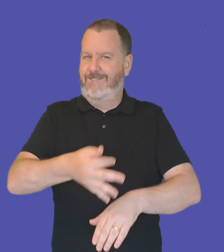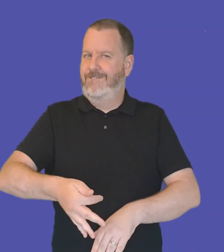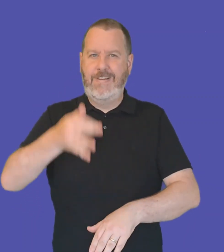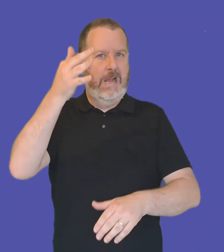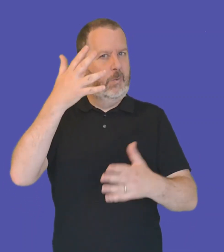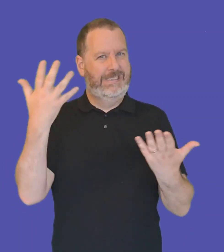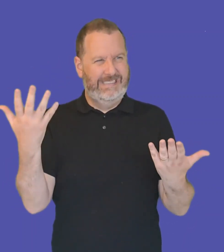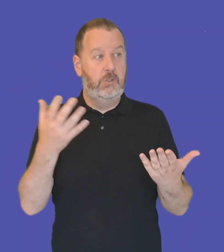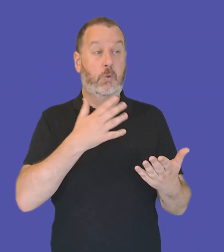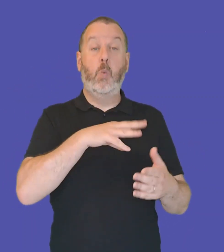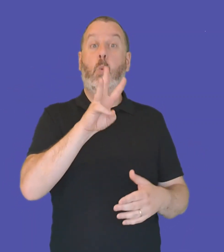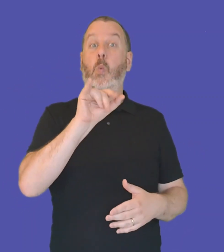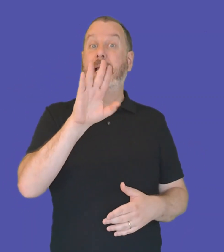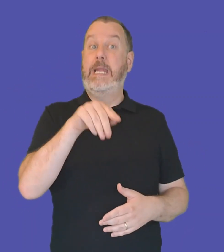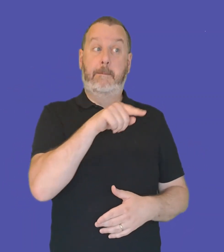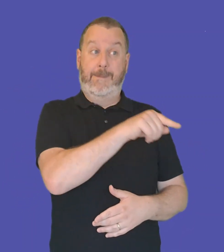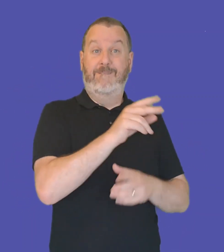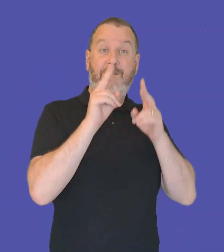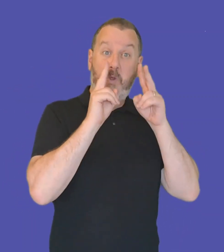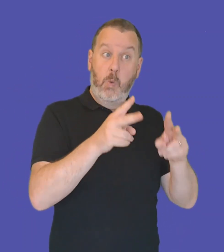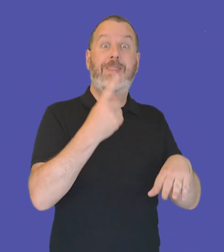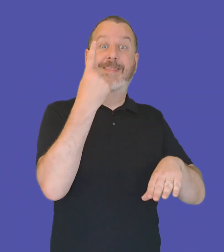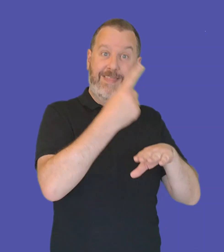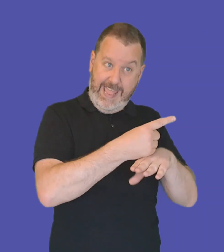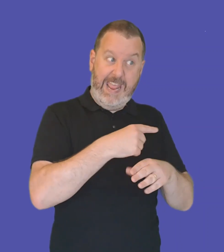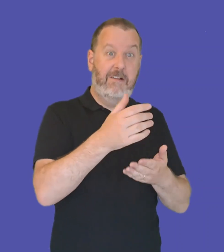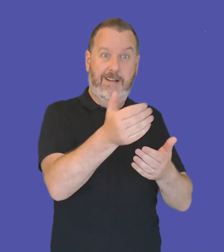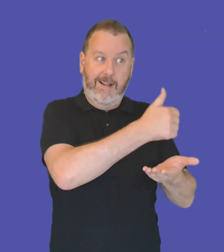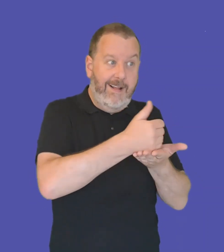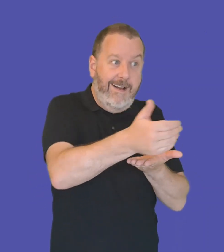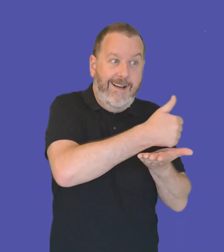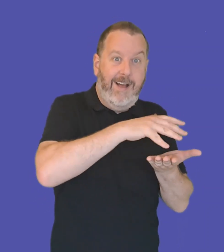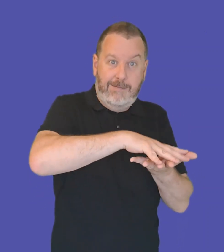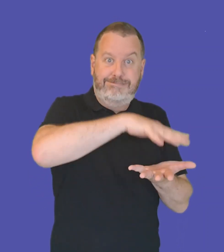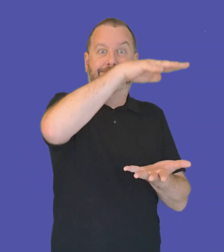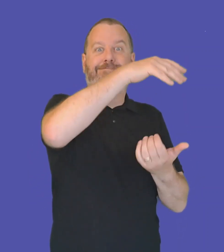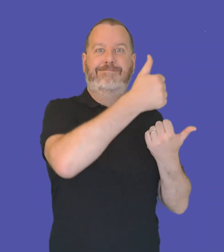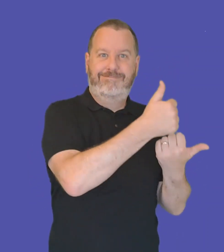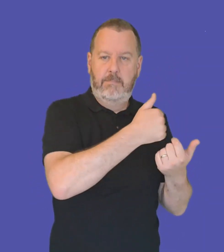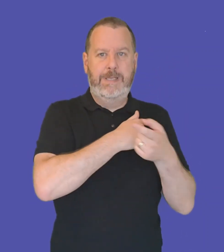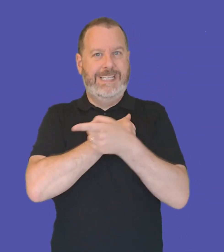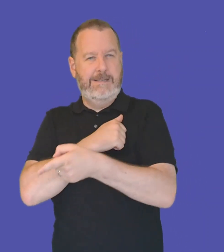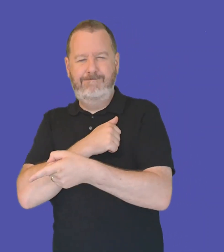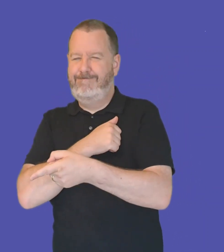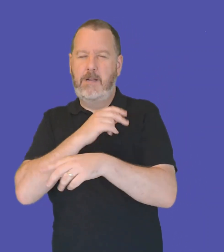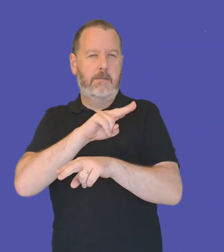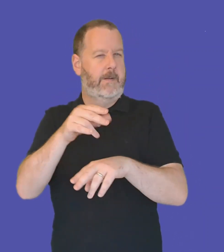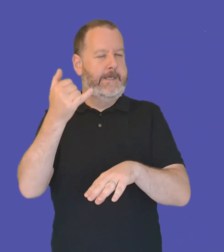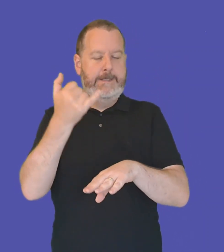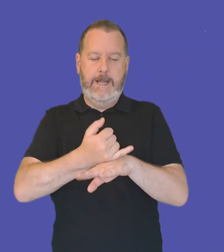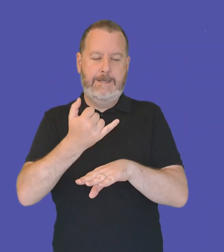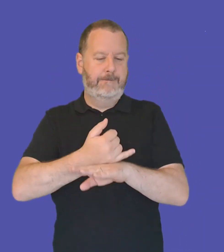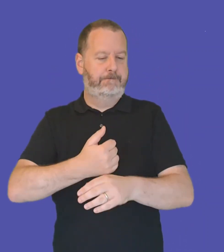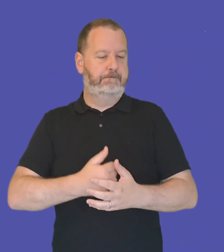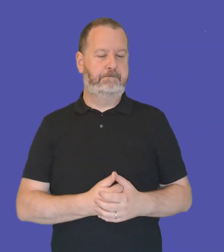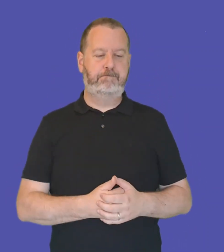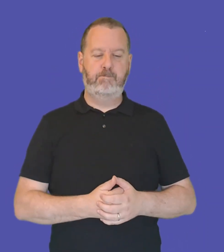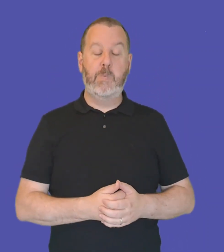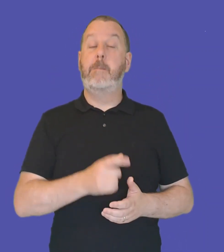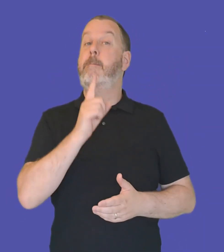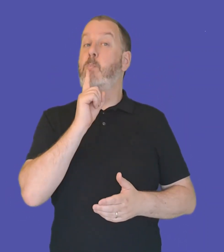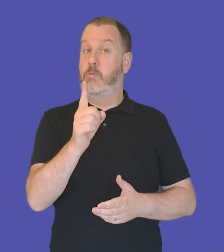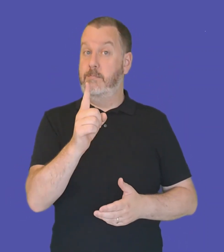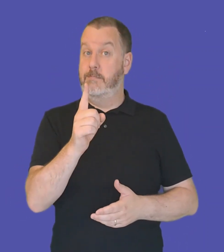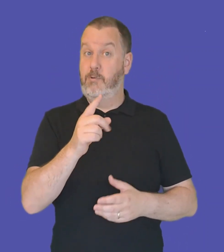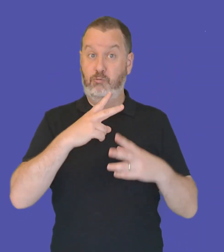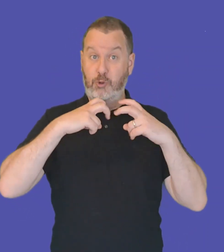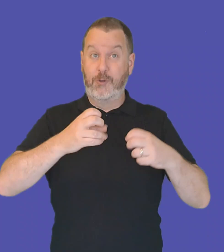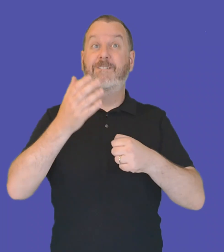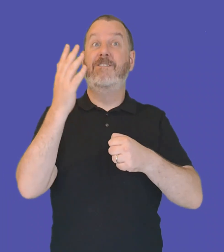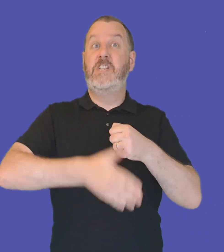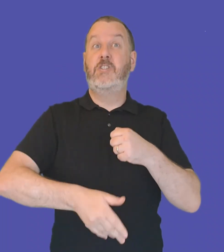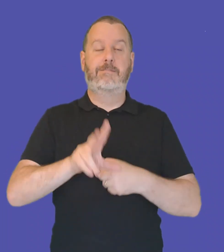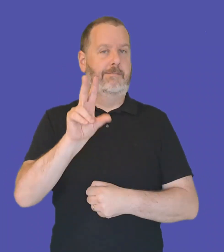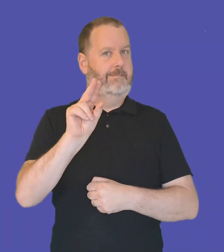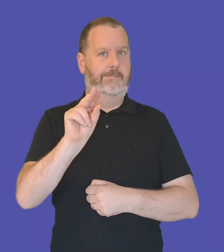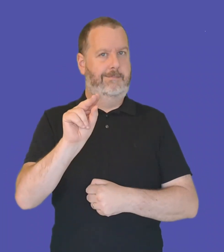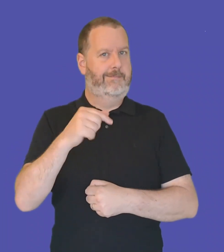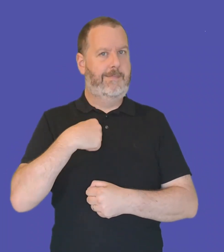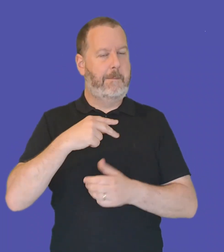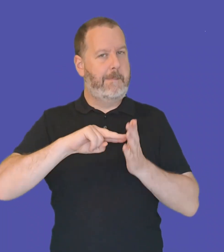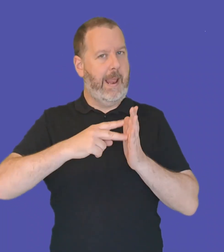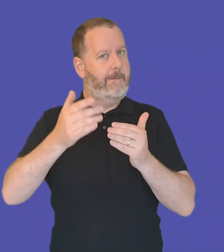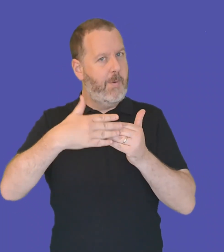We have plenty from William but not from his son. But the research continues.